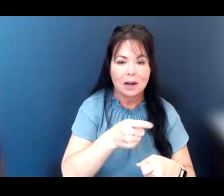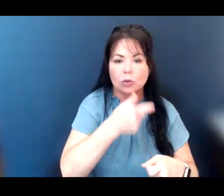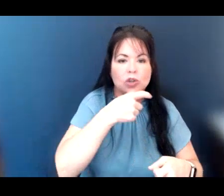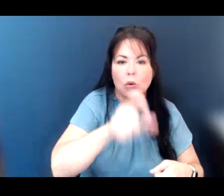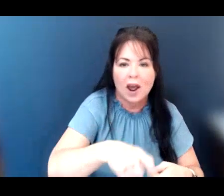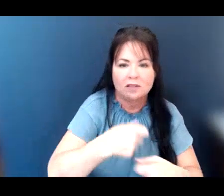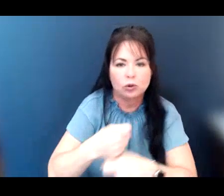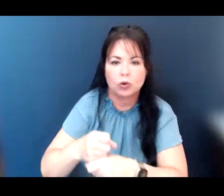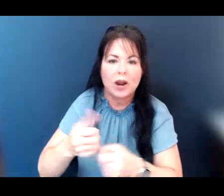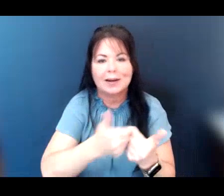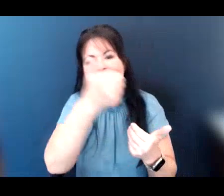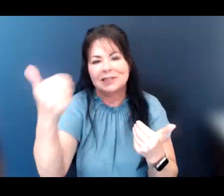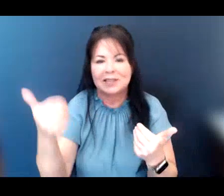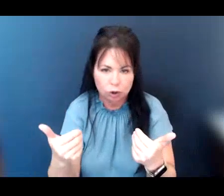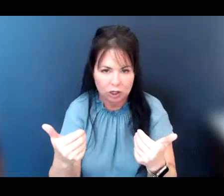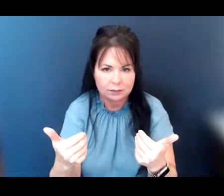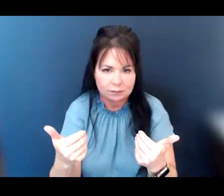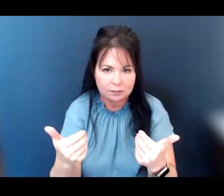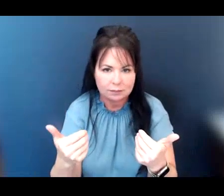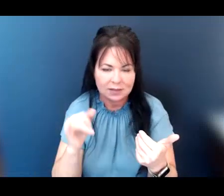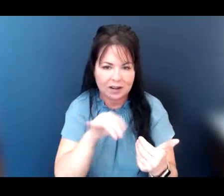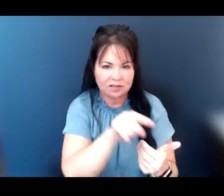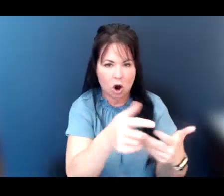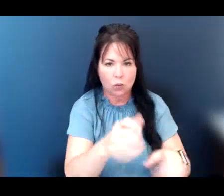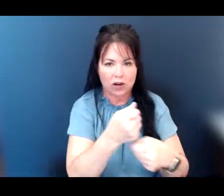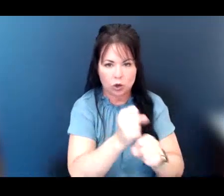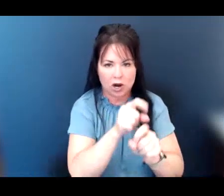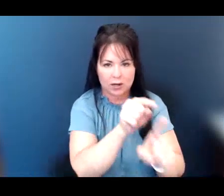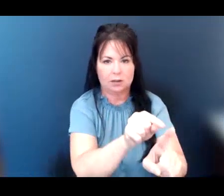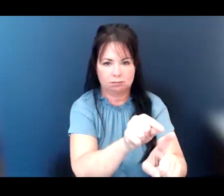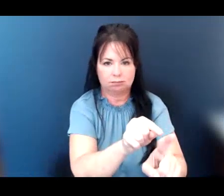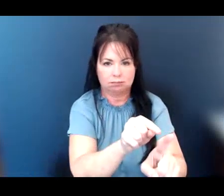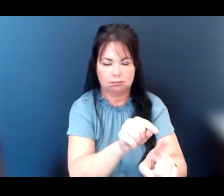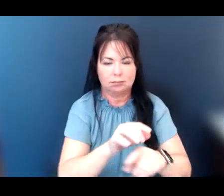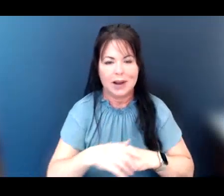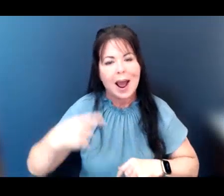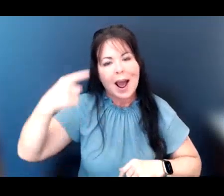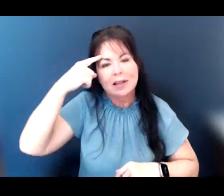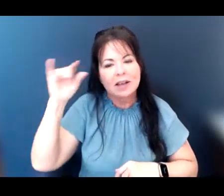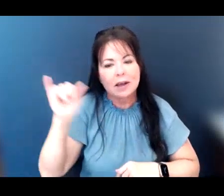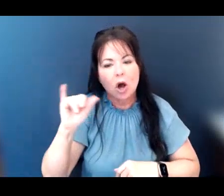after the video is already created. I think this also goes a little bit to what Kelly said earlier about the MVP,